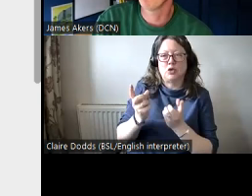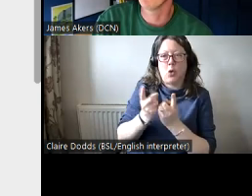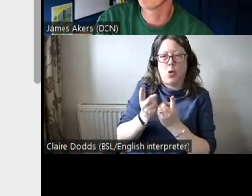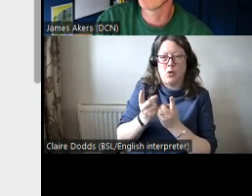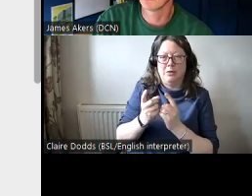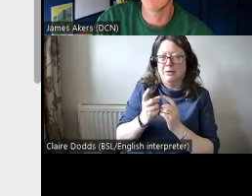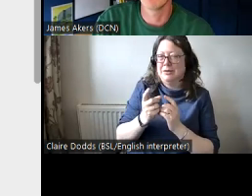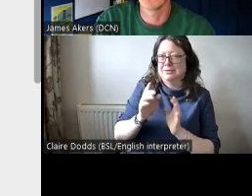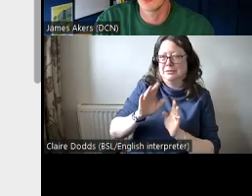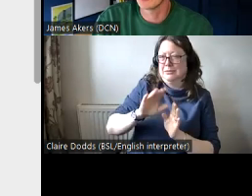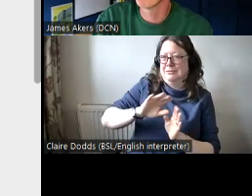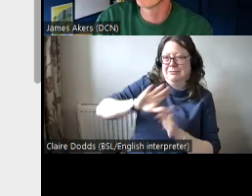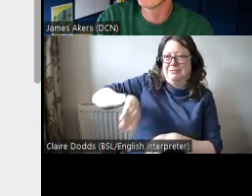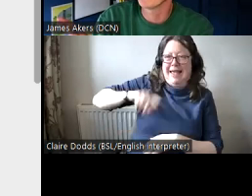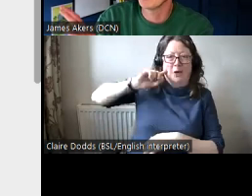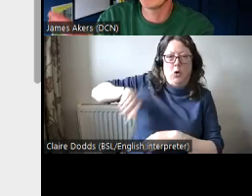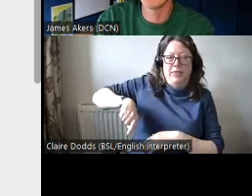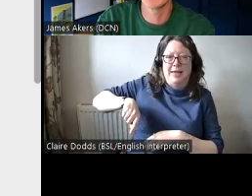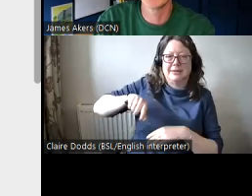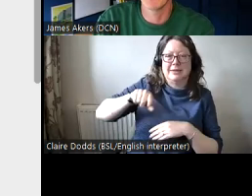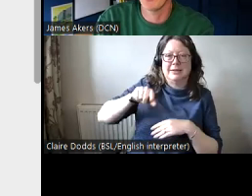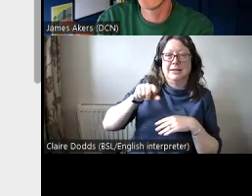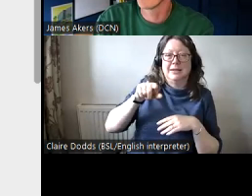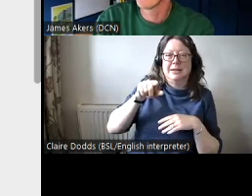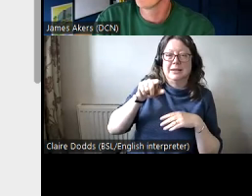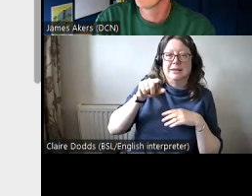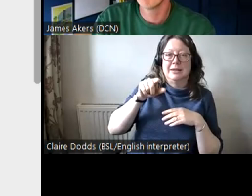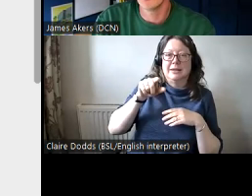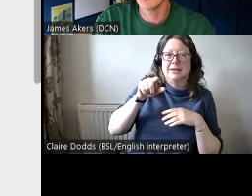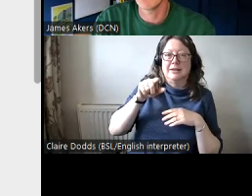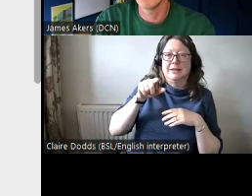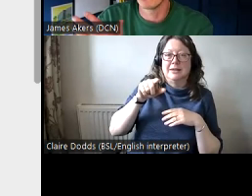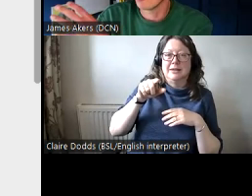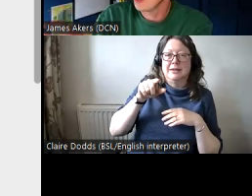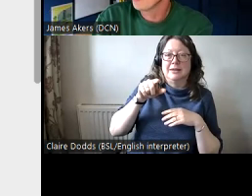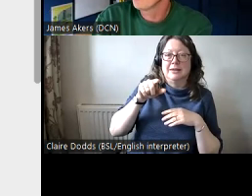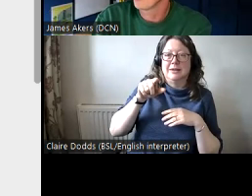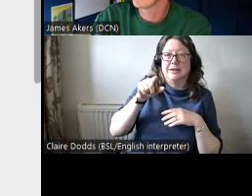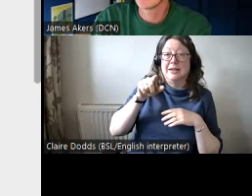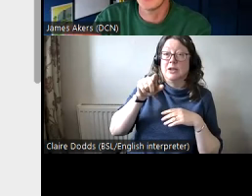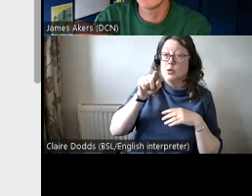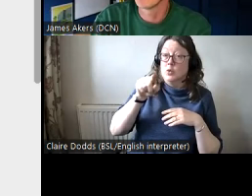If you just load this report, you'll see these numbers down here. If you're logged into your Analytics account,